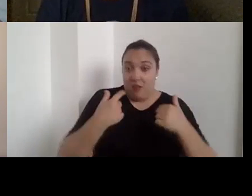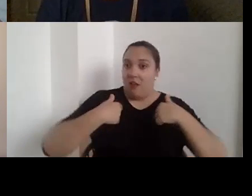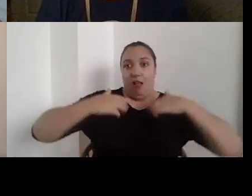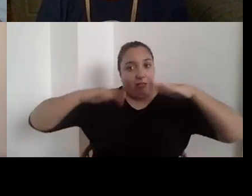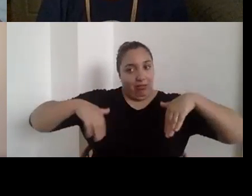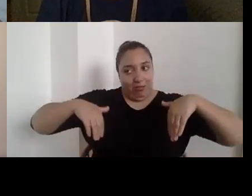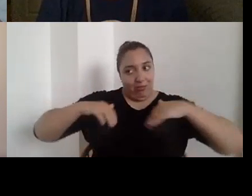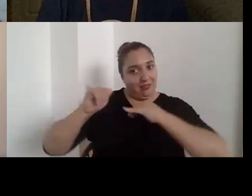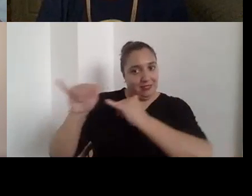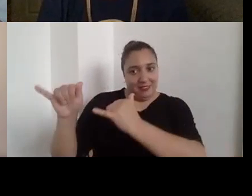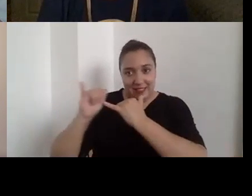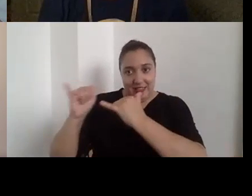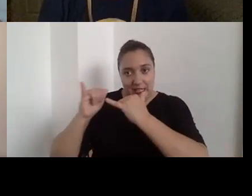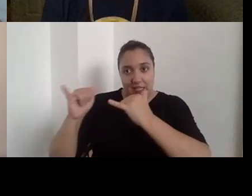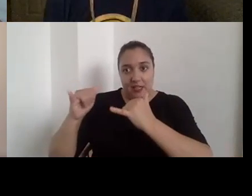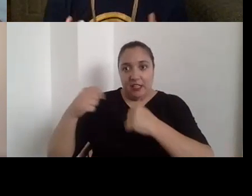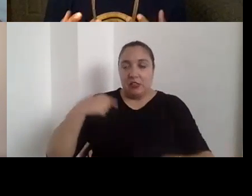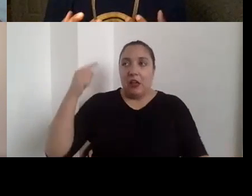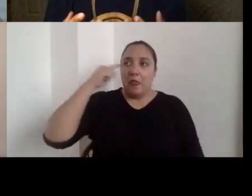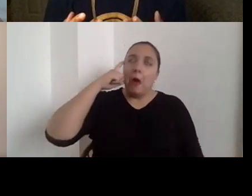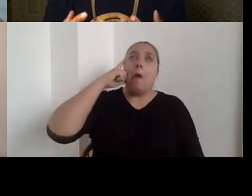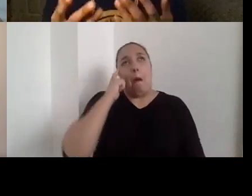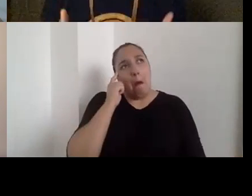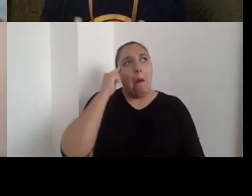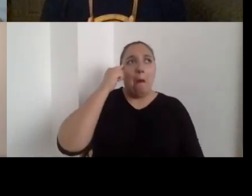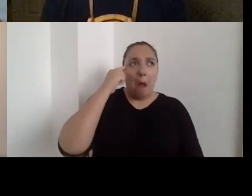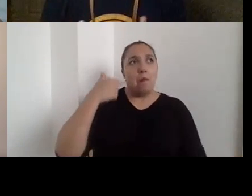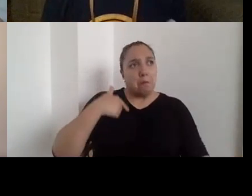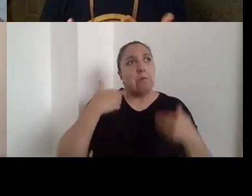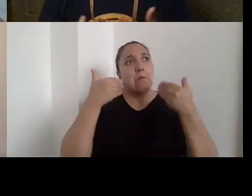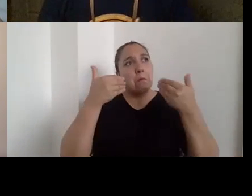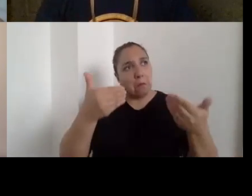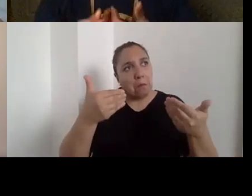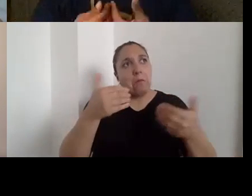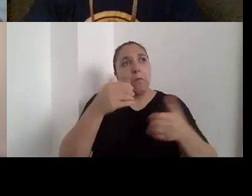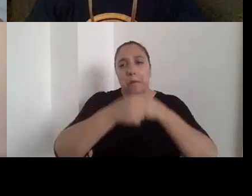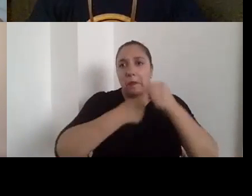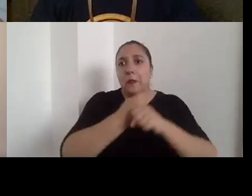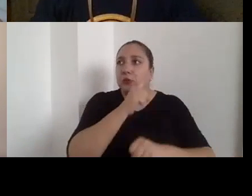And so for that, that was my self betterment.